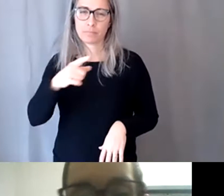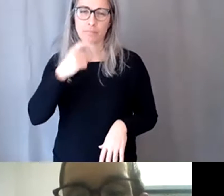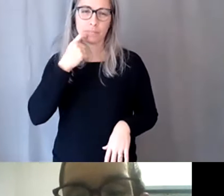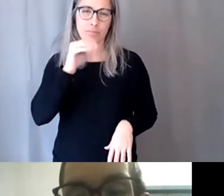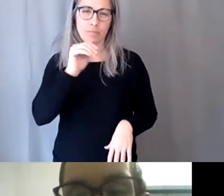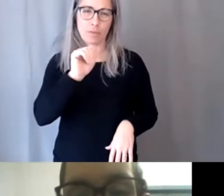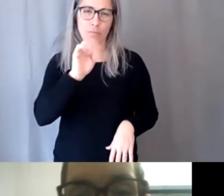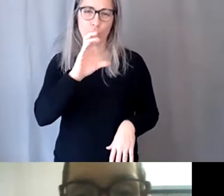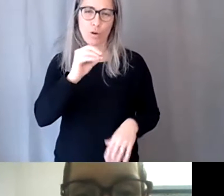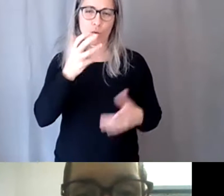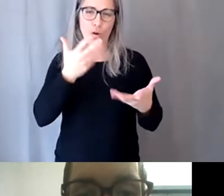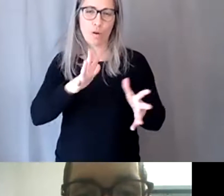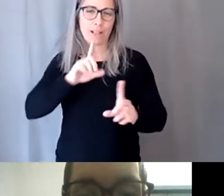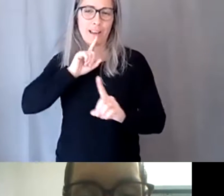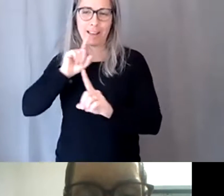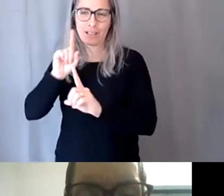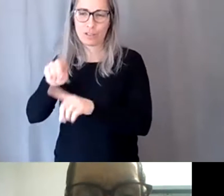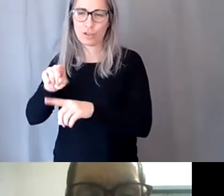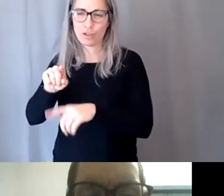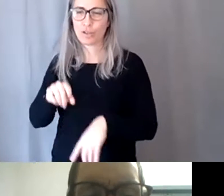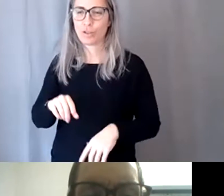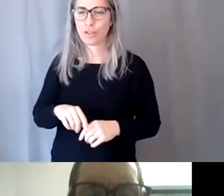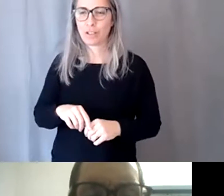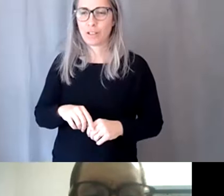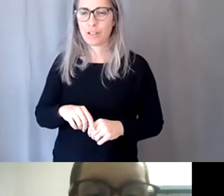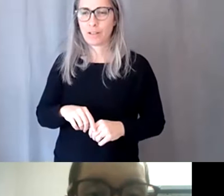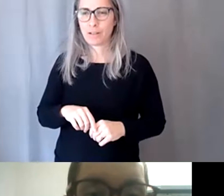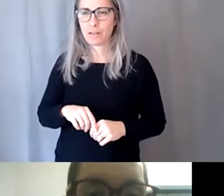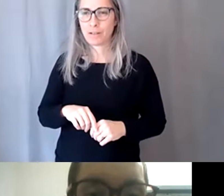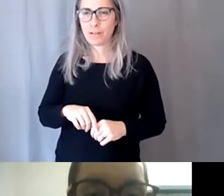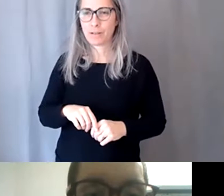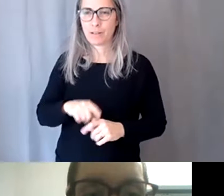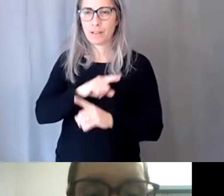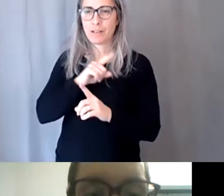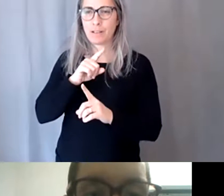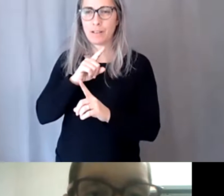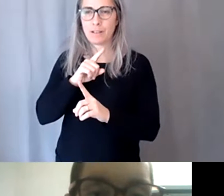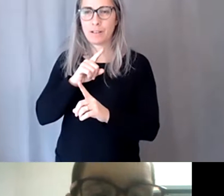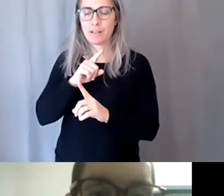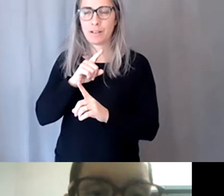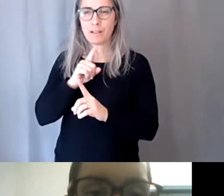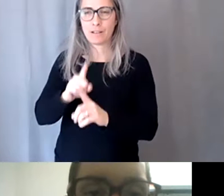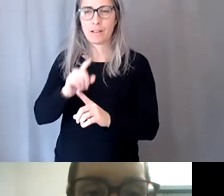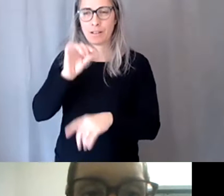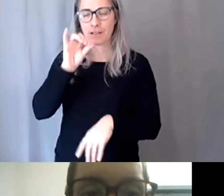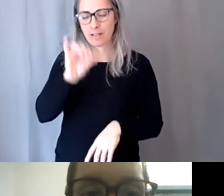already about the implication of the Brazilian index of functional oh